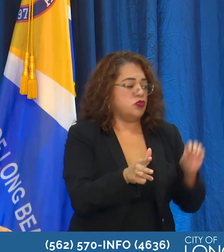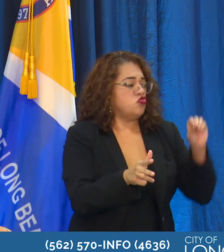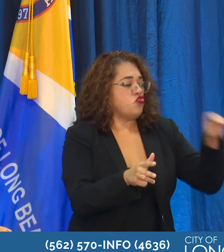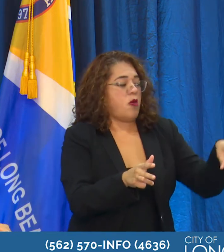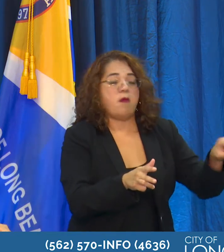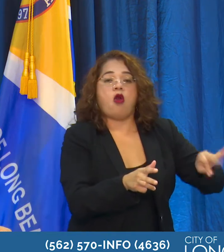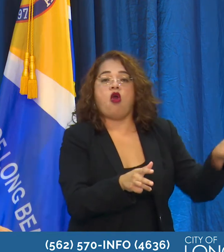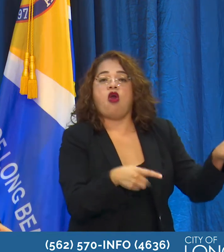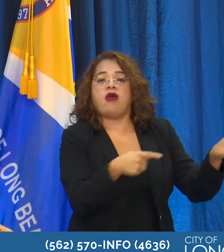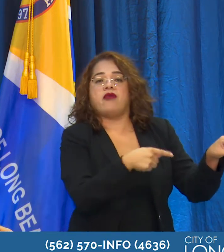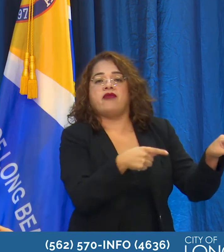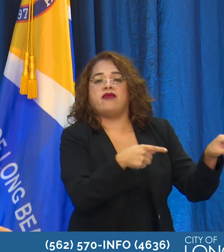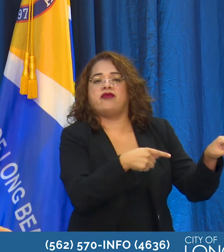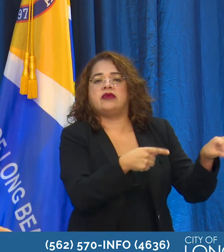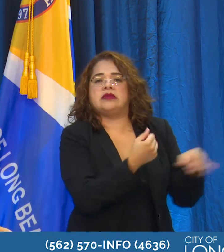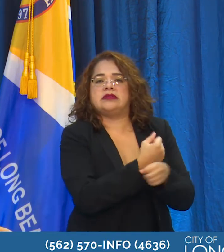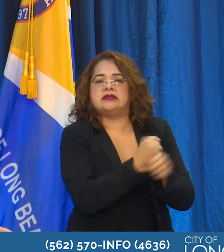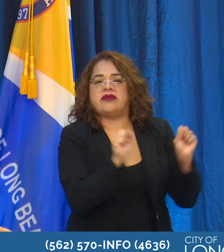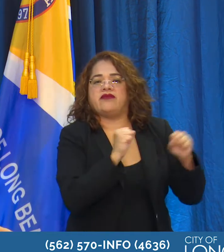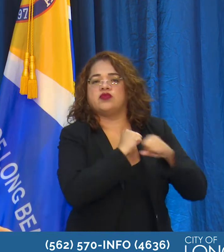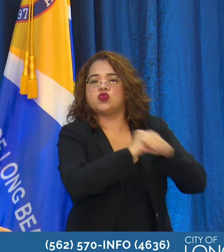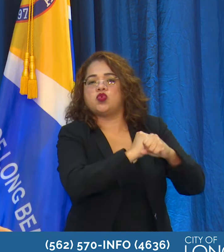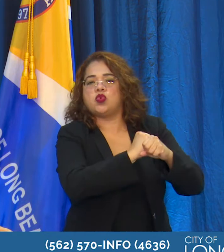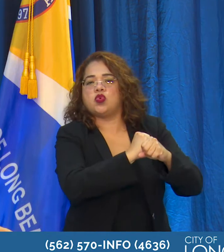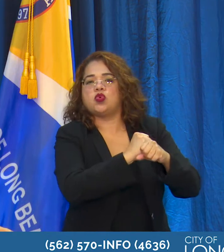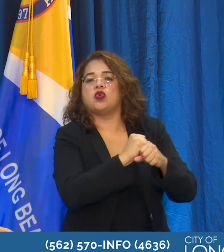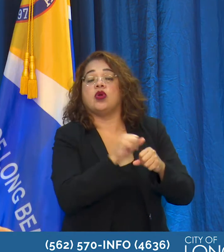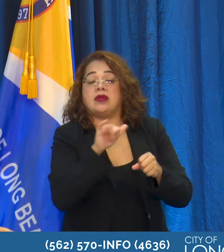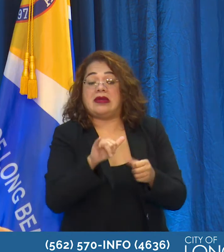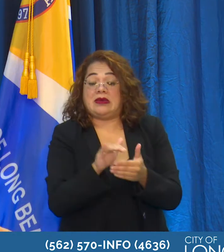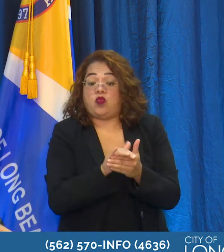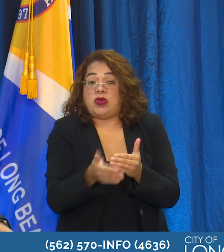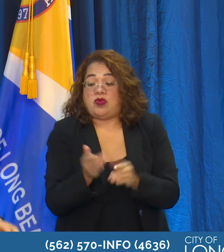ballot off in a secure way that weekend before the election.